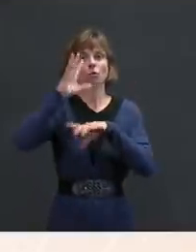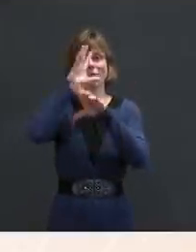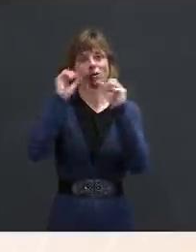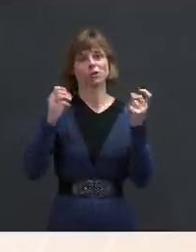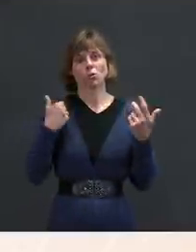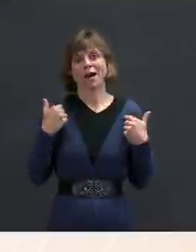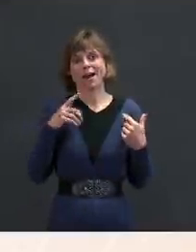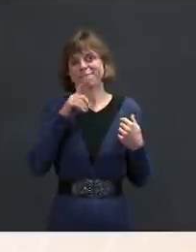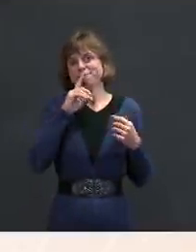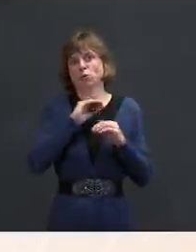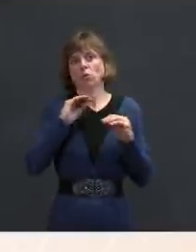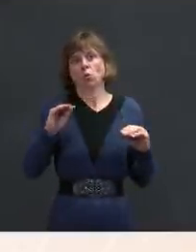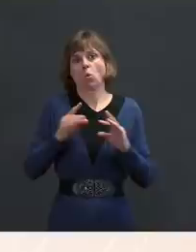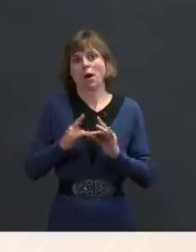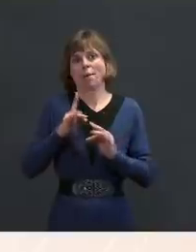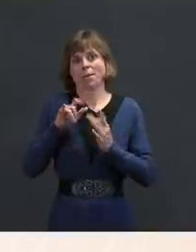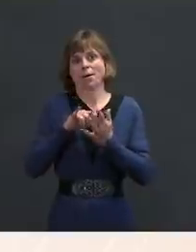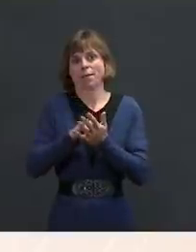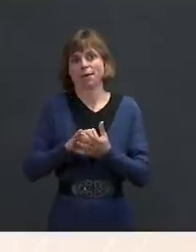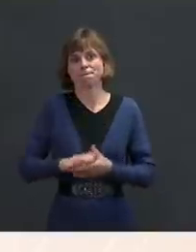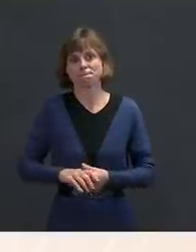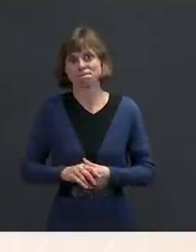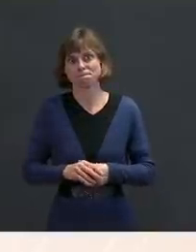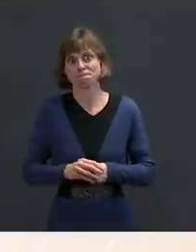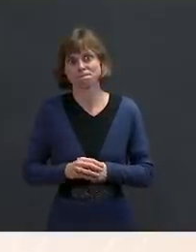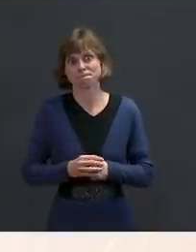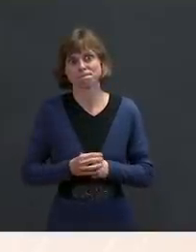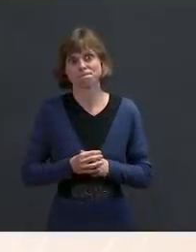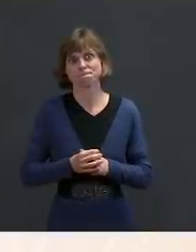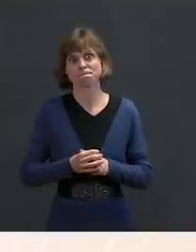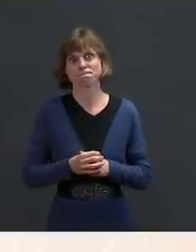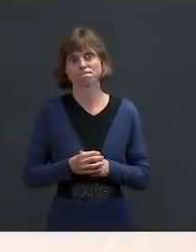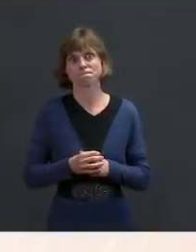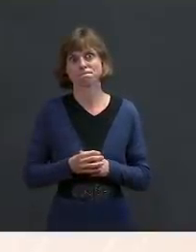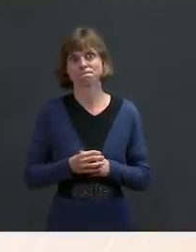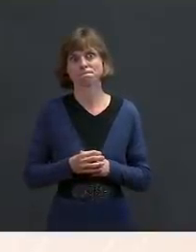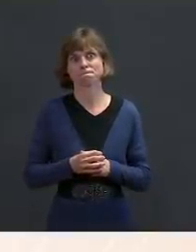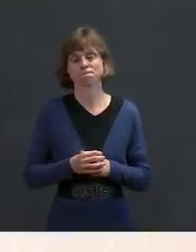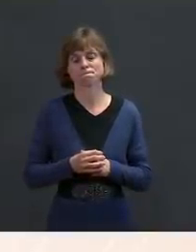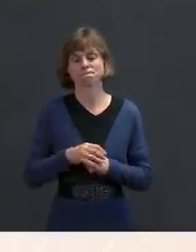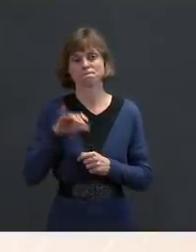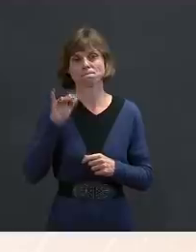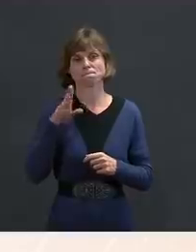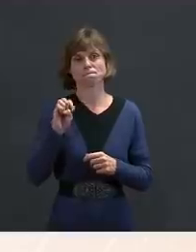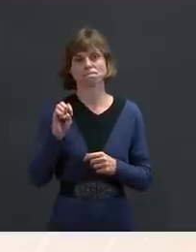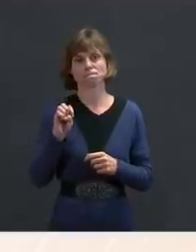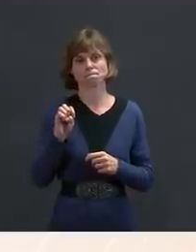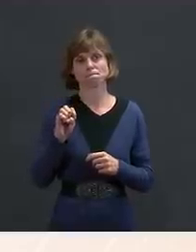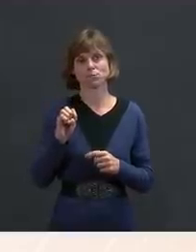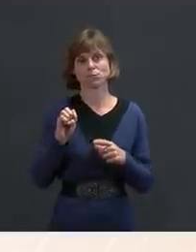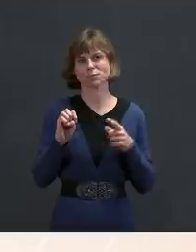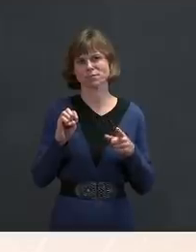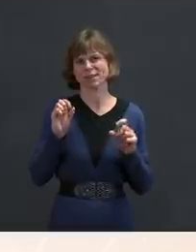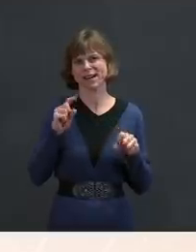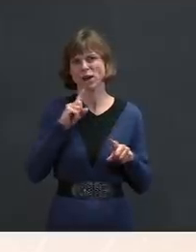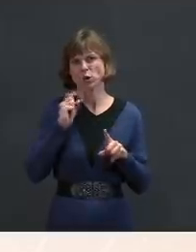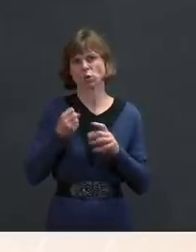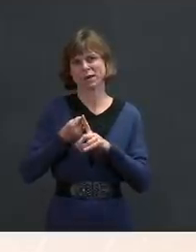Go ahead, in the back. The Press: Hi. Thanks. Can I ask you about the G7 in June? Ms. Psaki: Sure. The Press: Can you lay out some of what the President